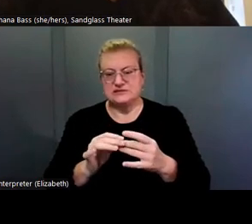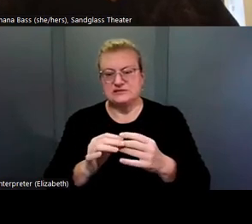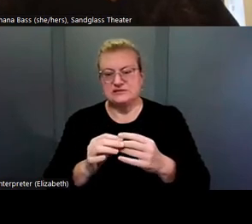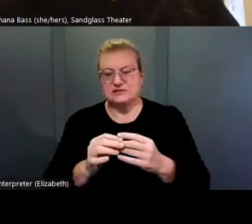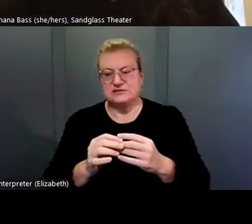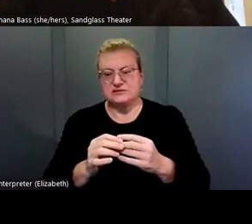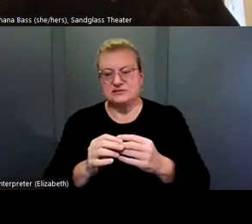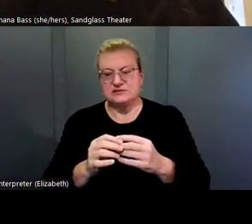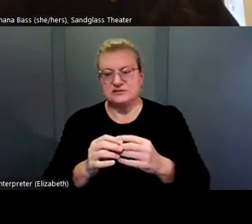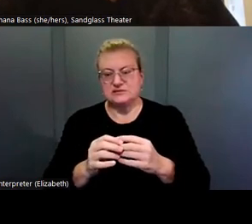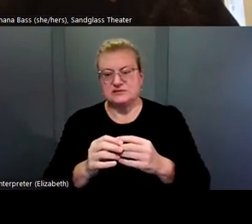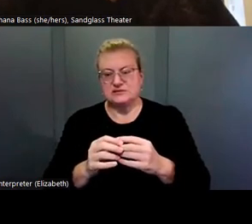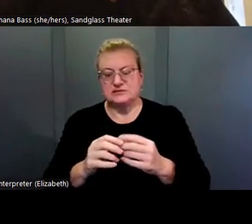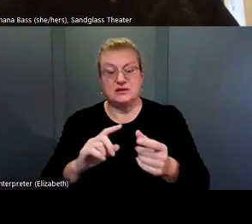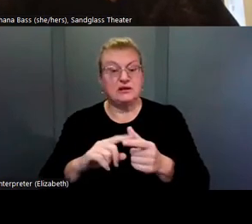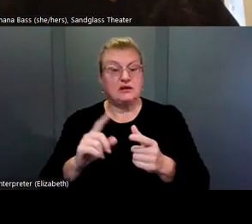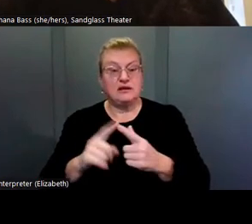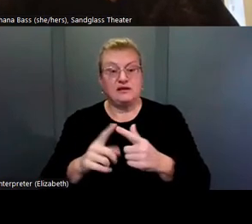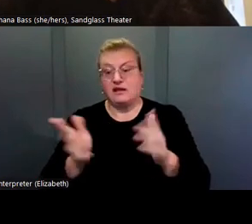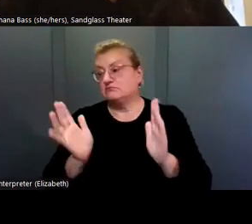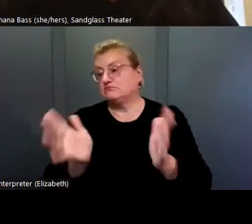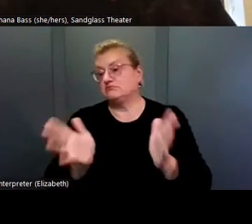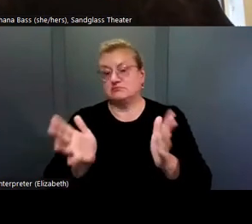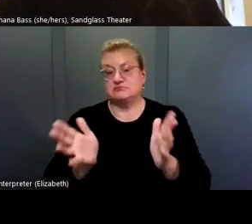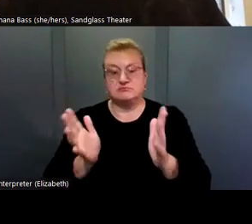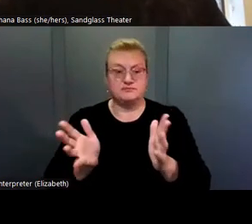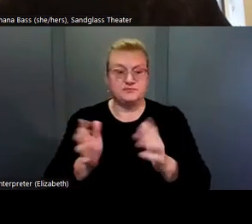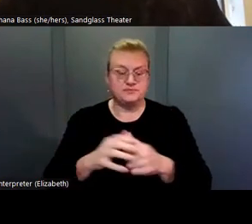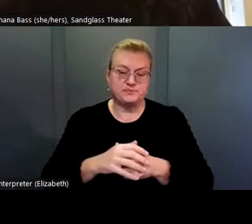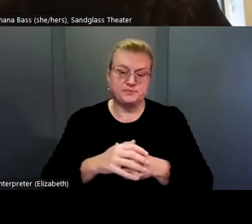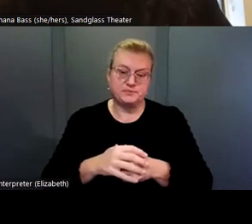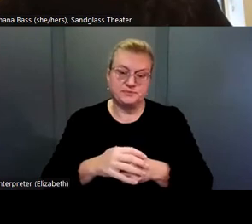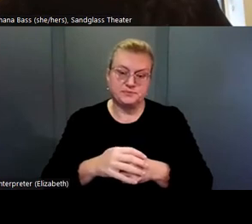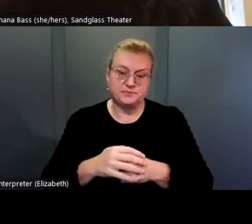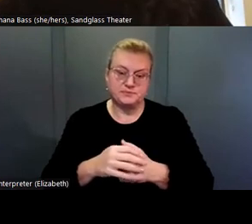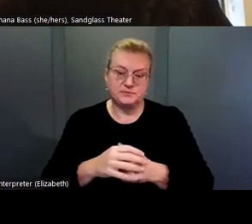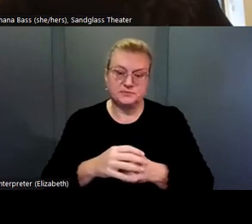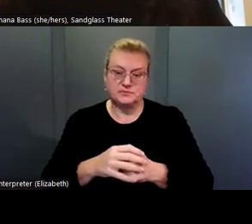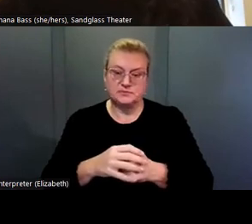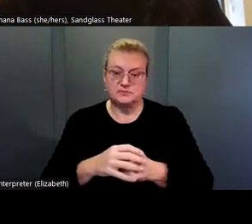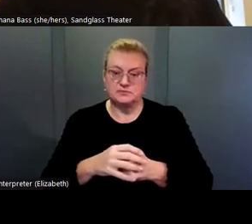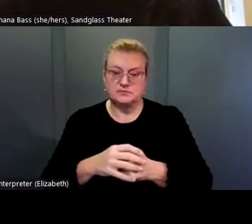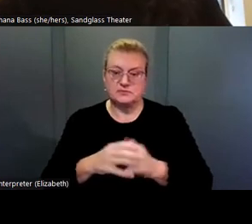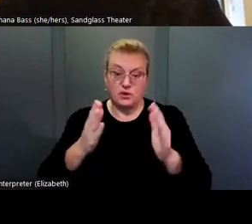And then we got into just conversation, and she said, "Will you be at AAP this year?"